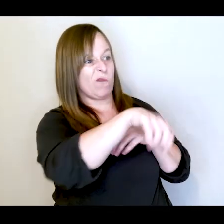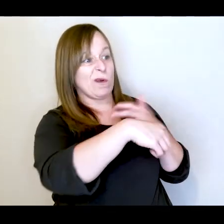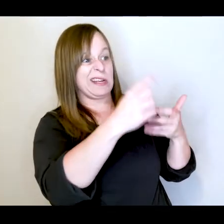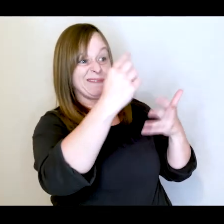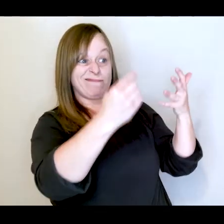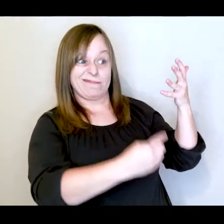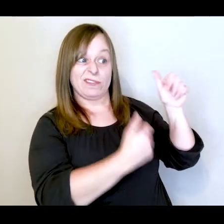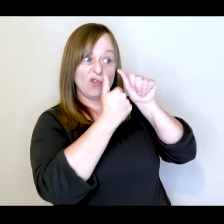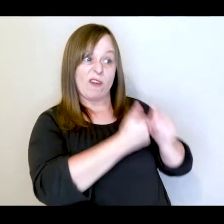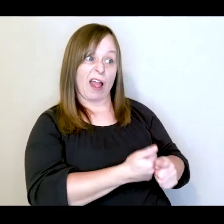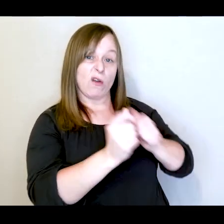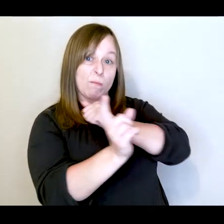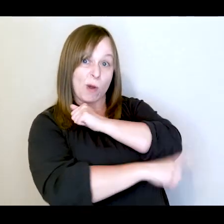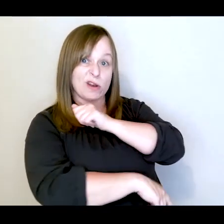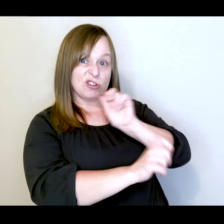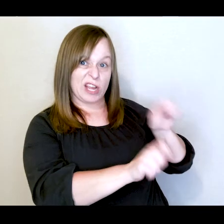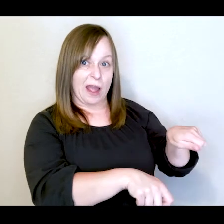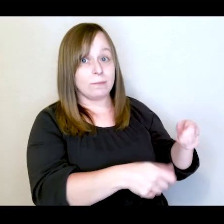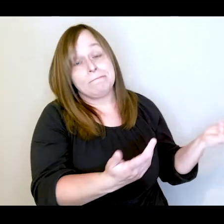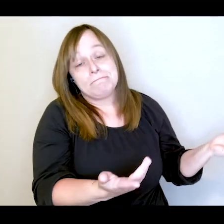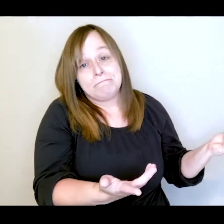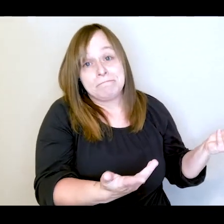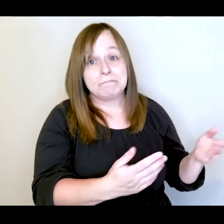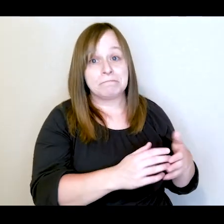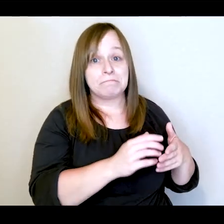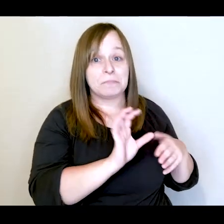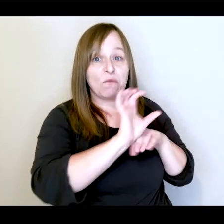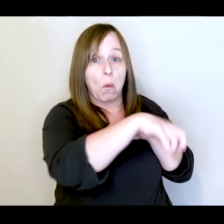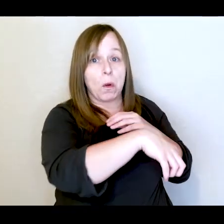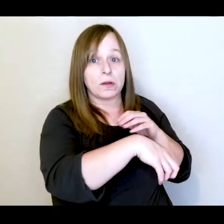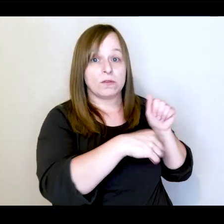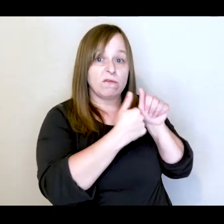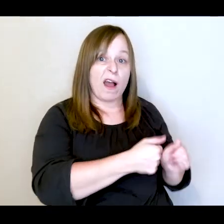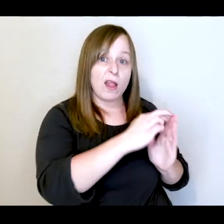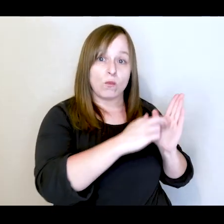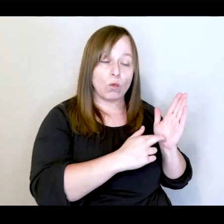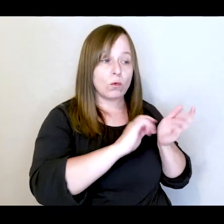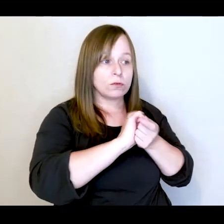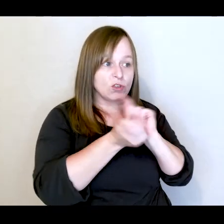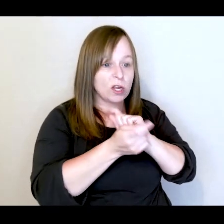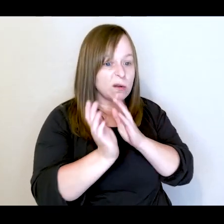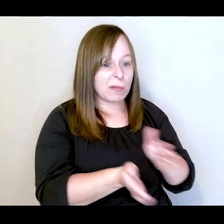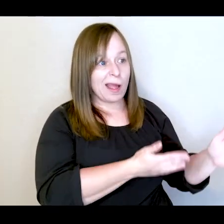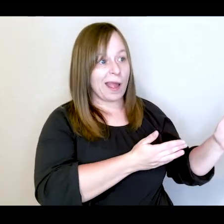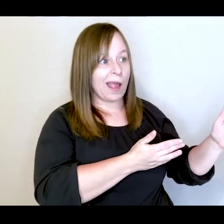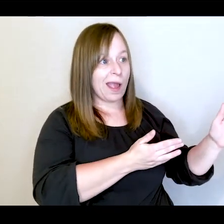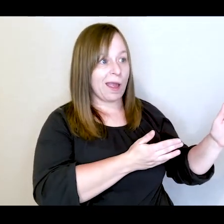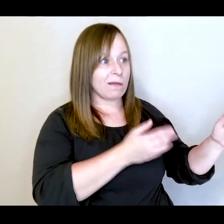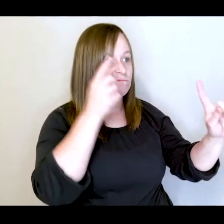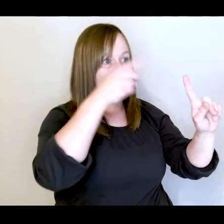to punish them. I guess to sort of put in a plan of change to kind of